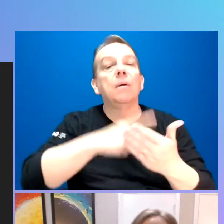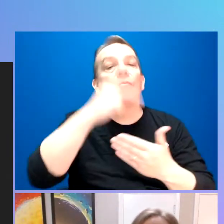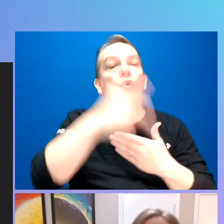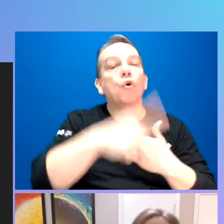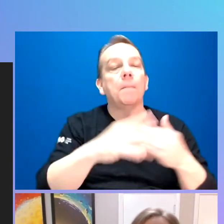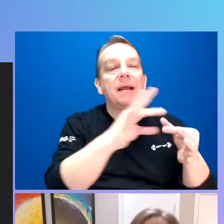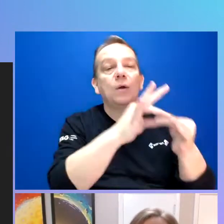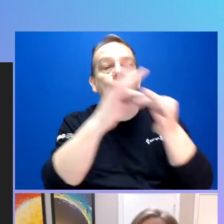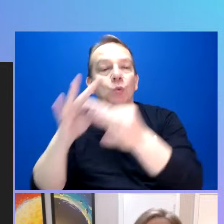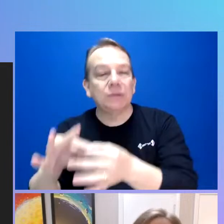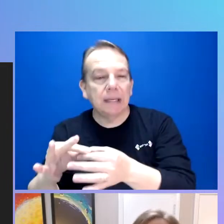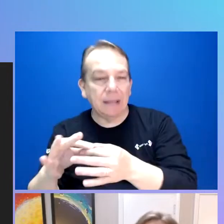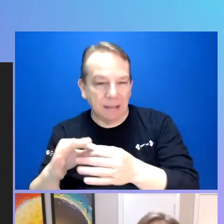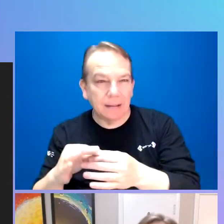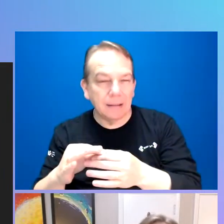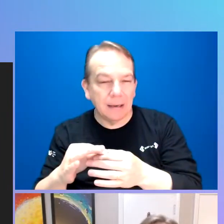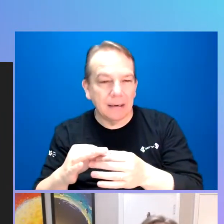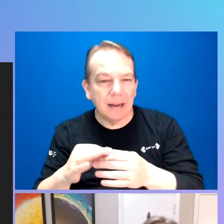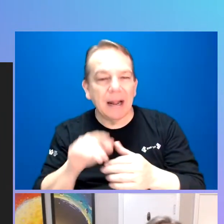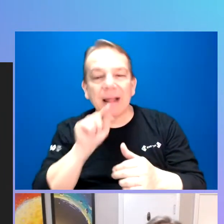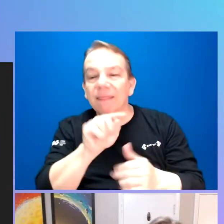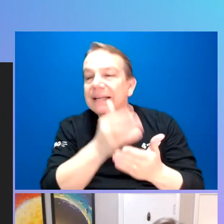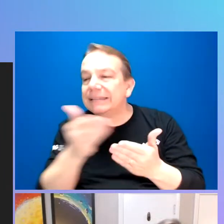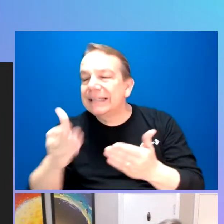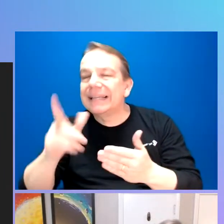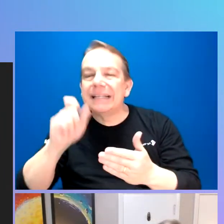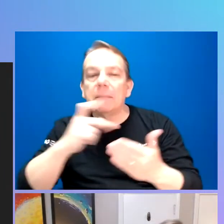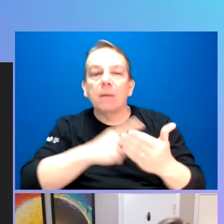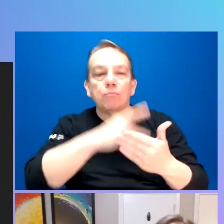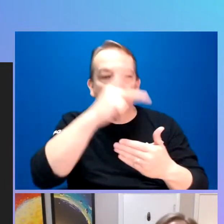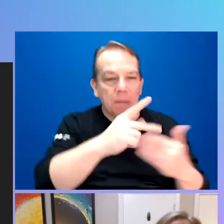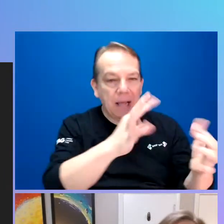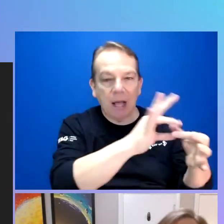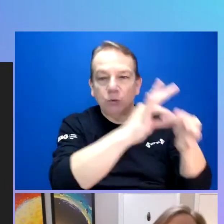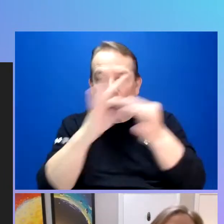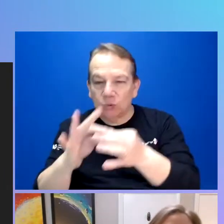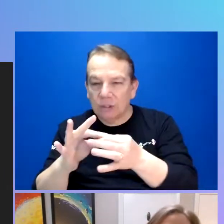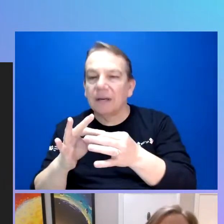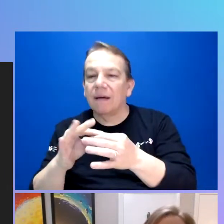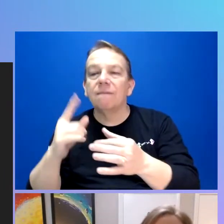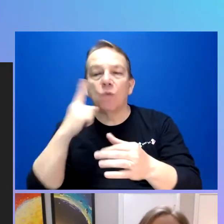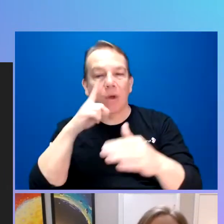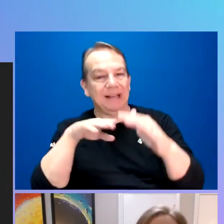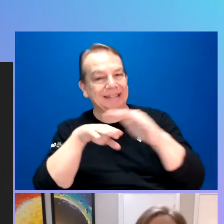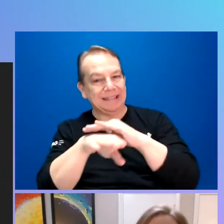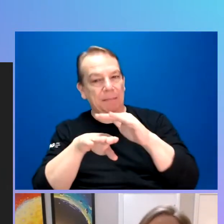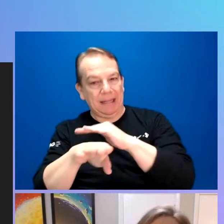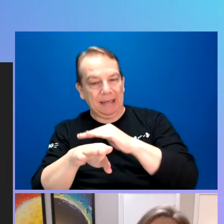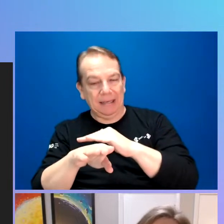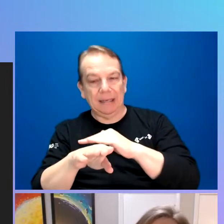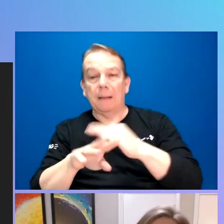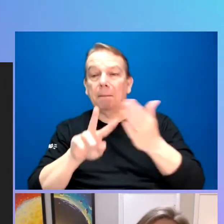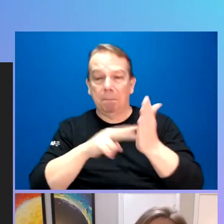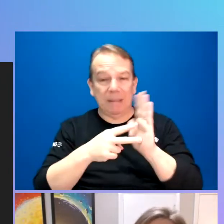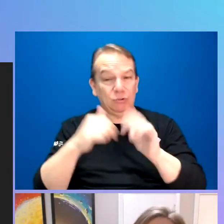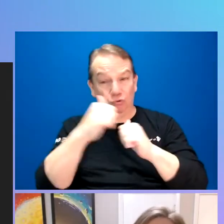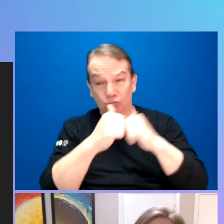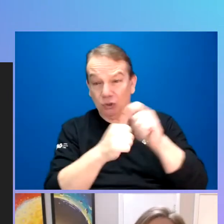things need to be programmatically associated for accessibility and structures